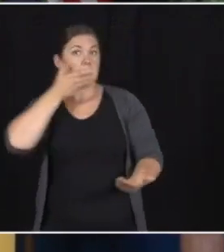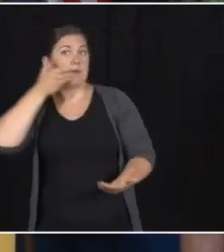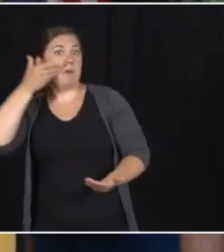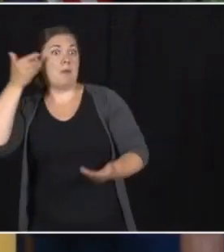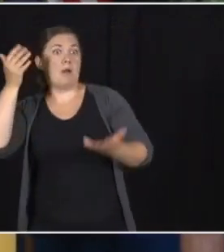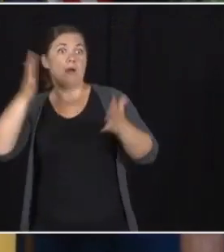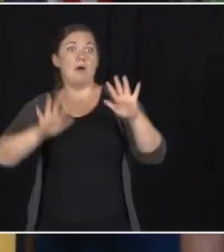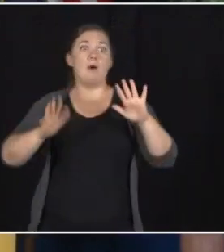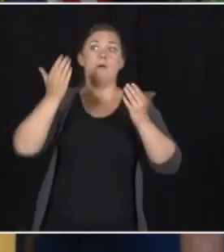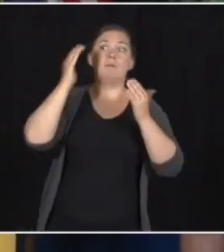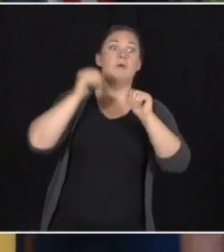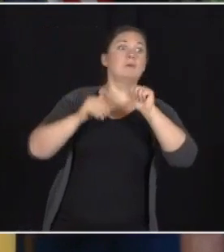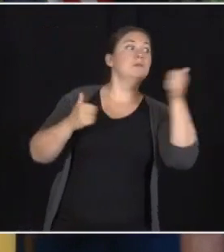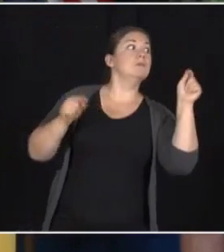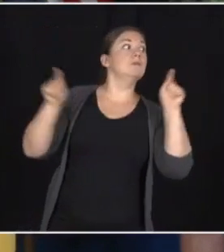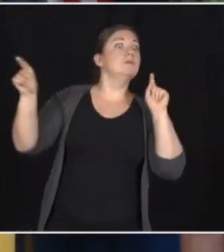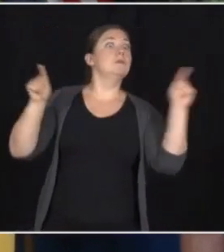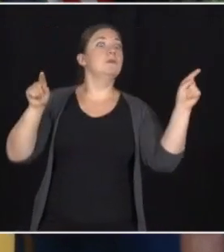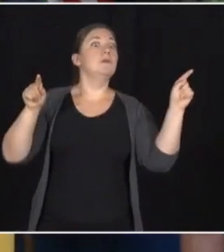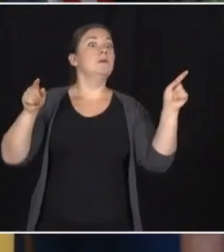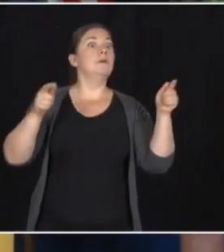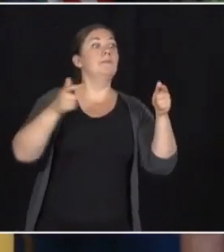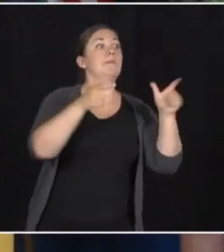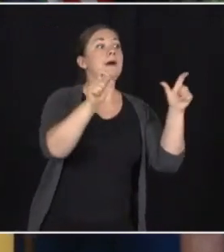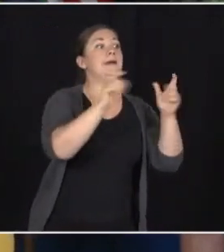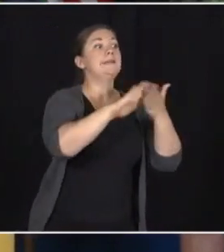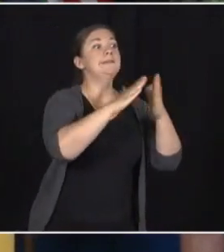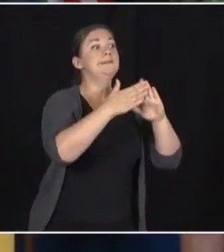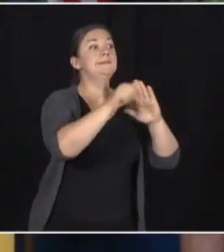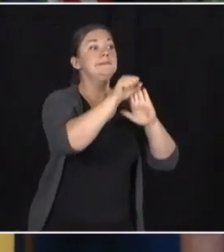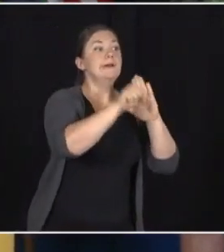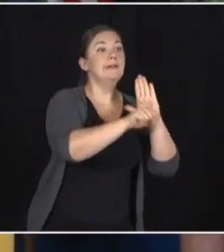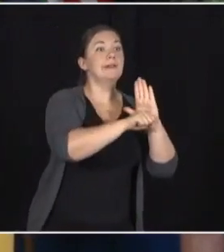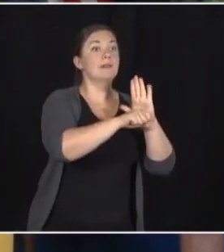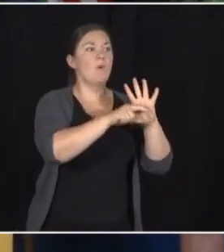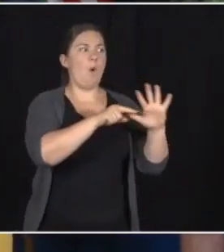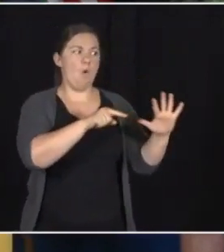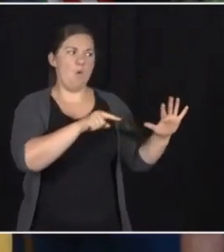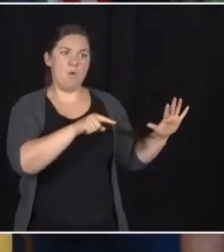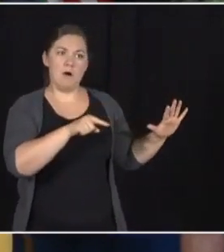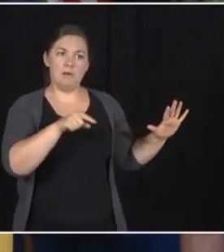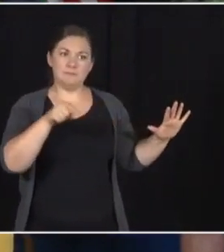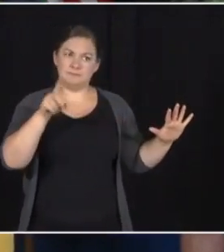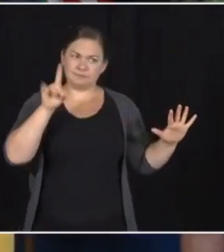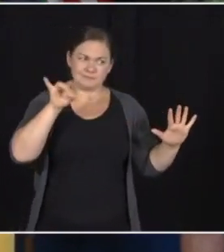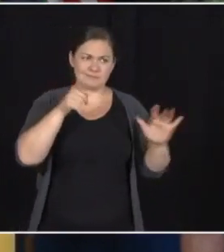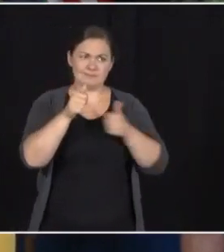It was just absolutely packed. Again, all along from day one, we have relied on people who have done incredible job.